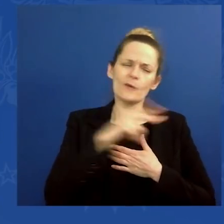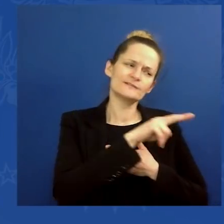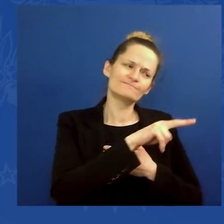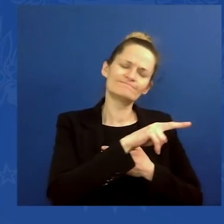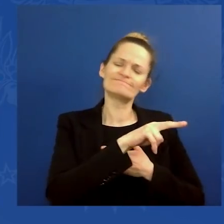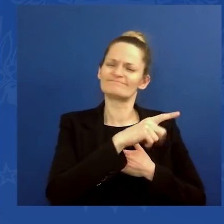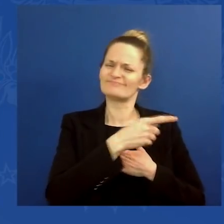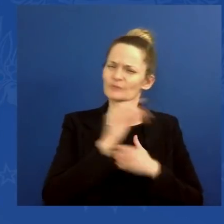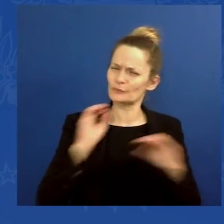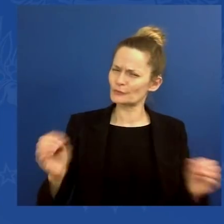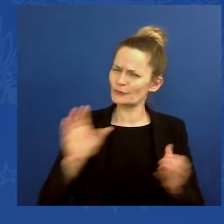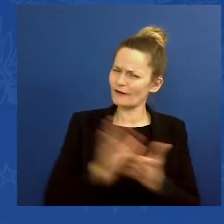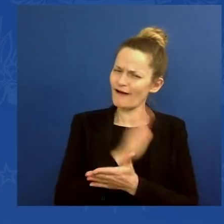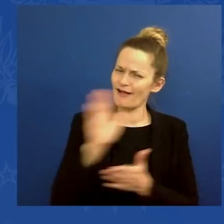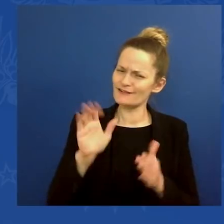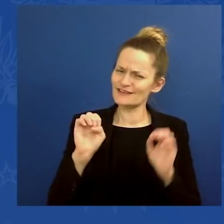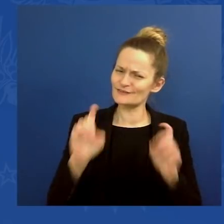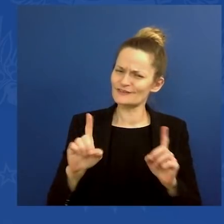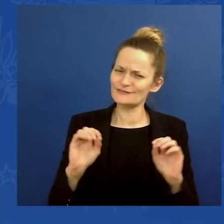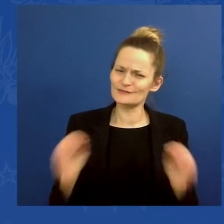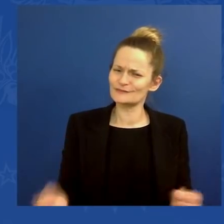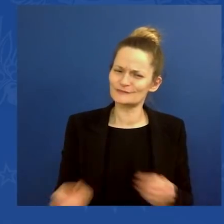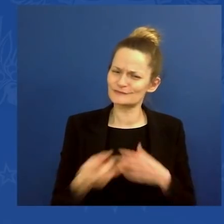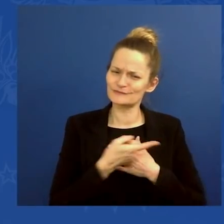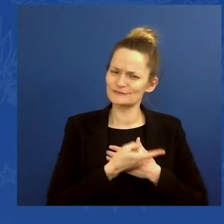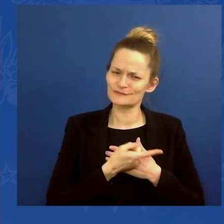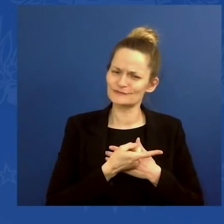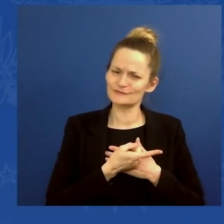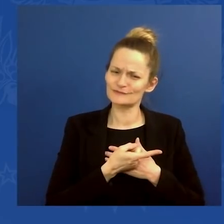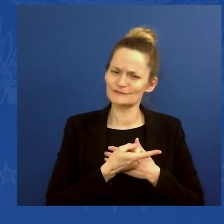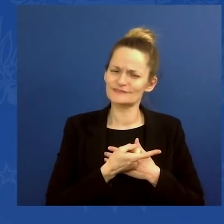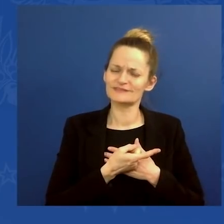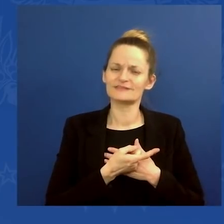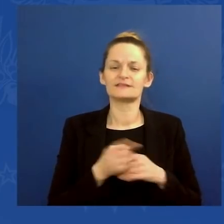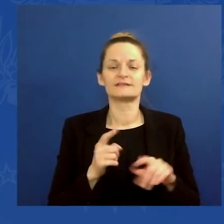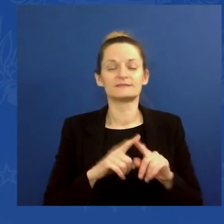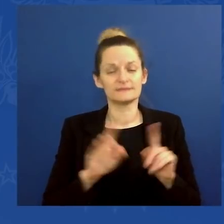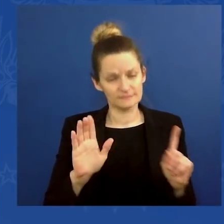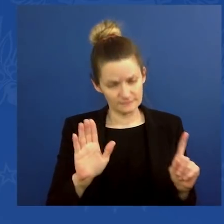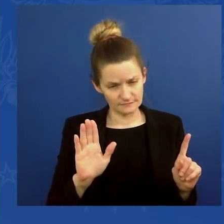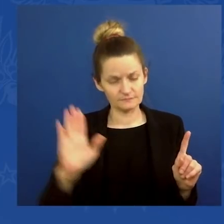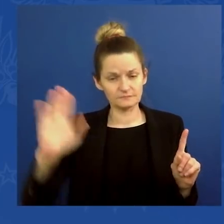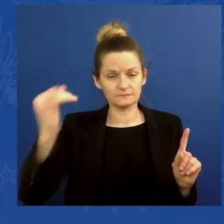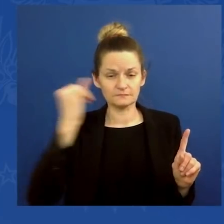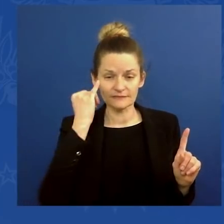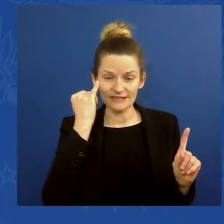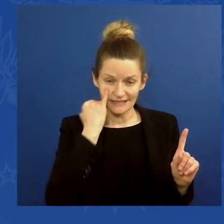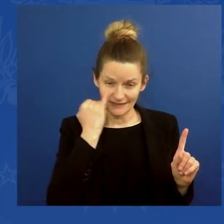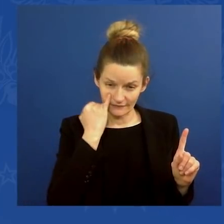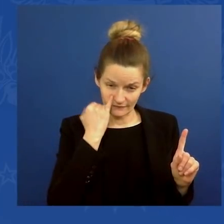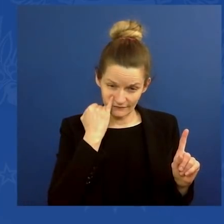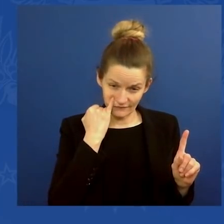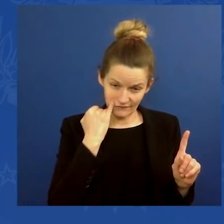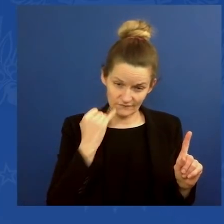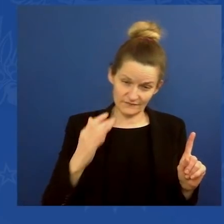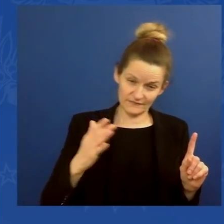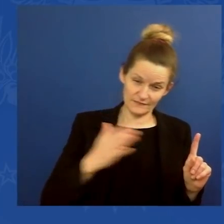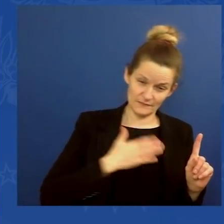But if I were -- if you or any one of you were coming back to Delaware with me and my dad were around or retired, and I didn't call him to tell him